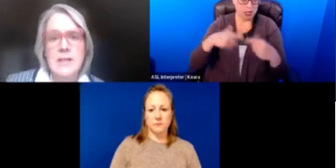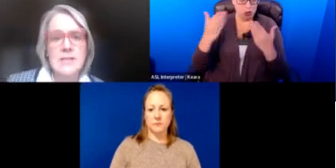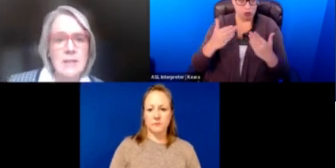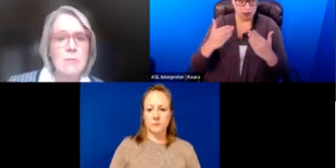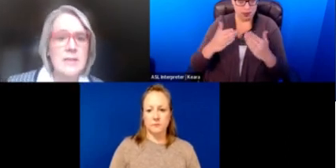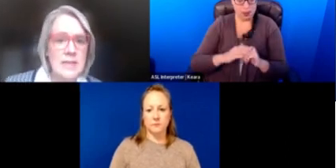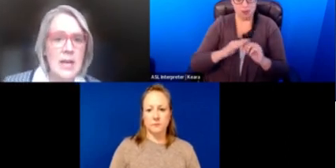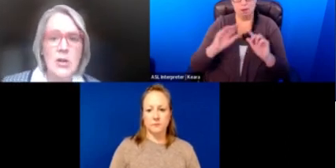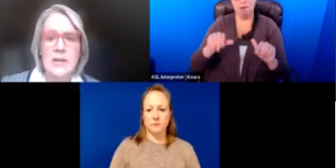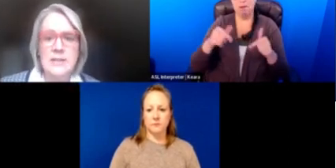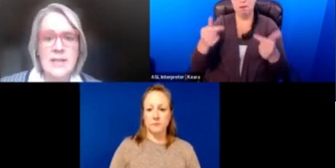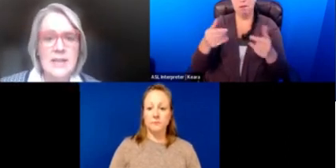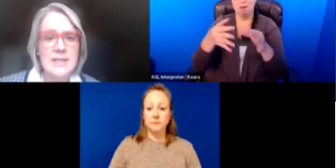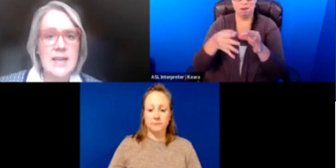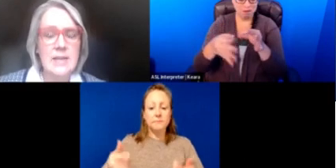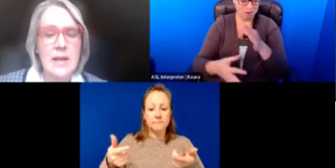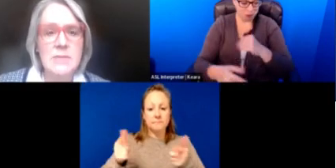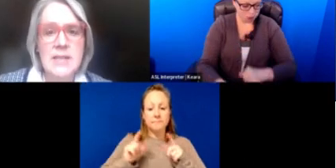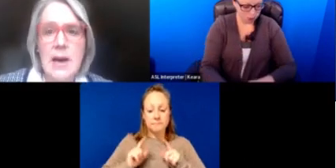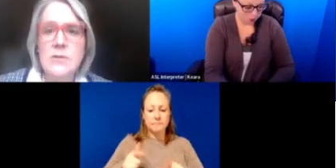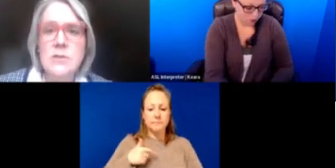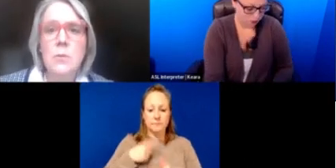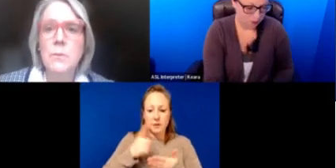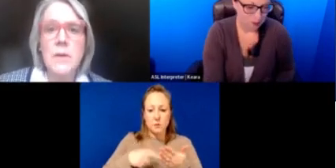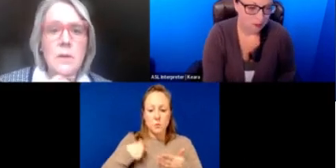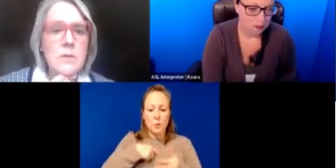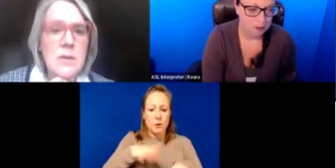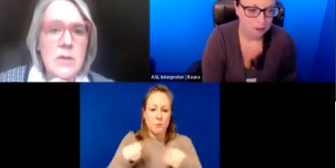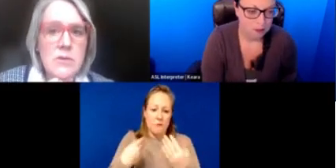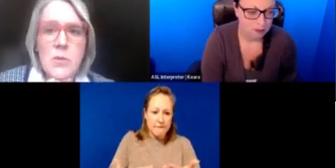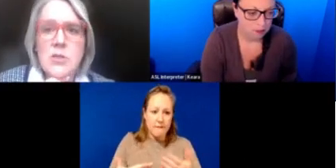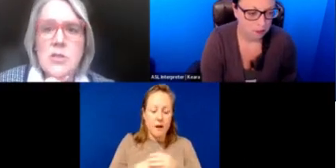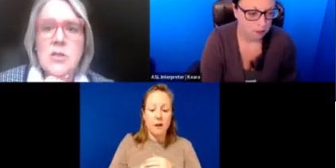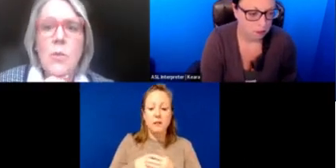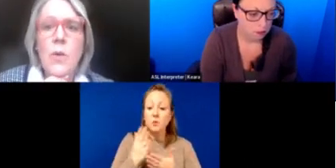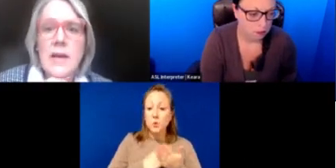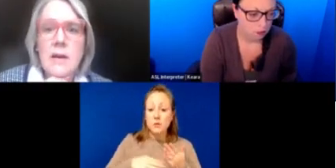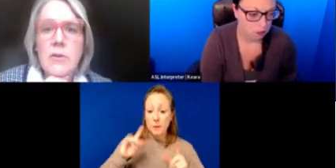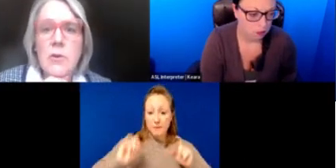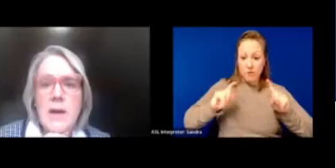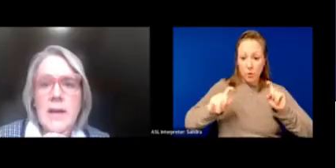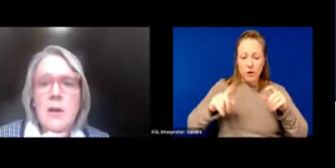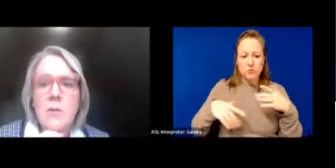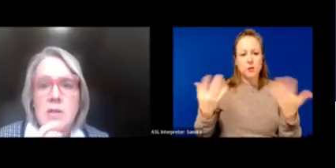That's delivered back to engineer and di D. D, and the MCs. So some of those questions, you know, what if your money was